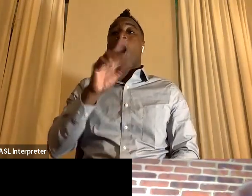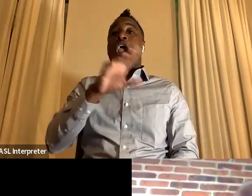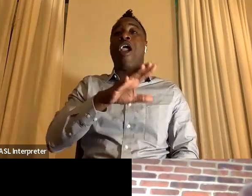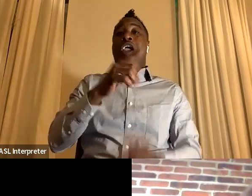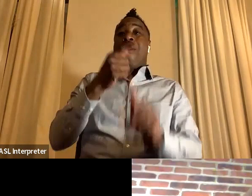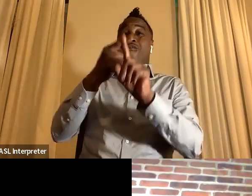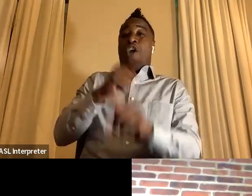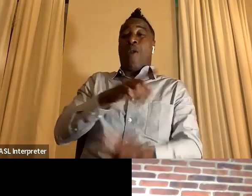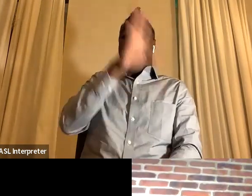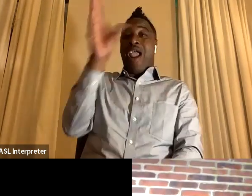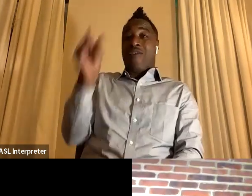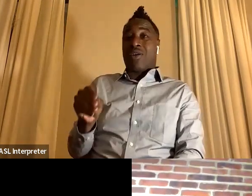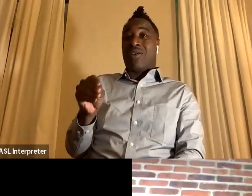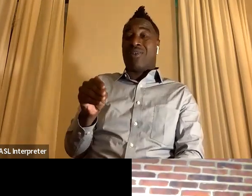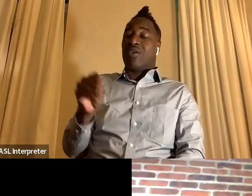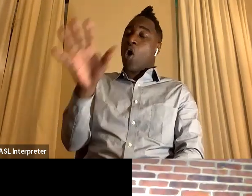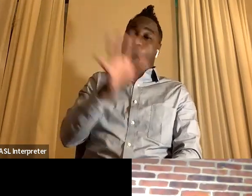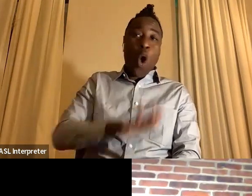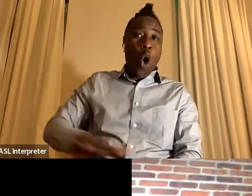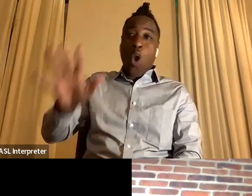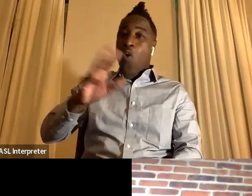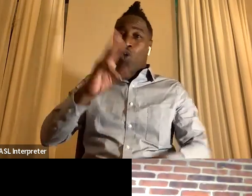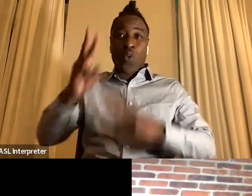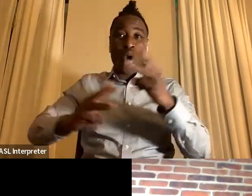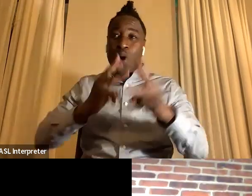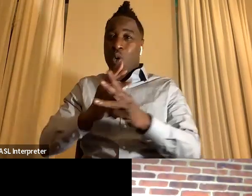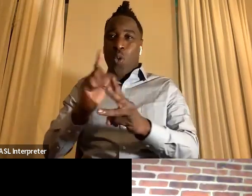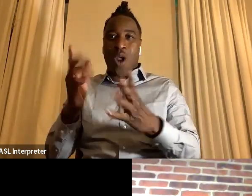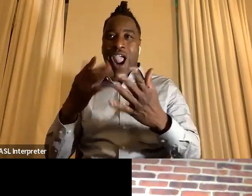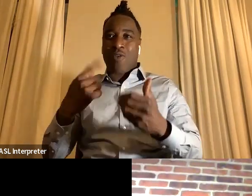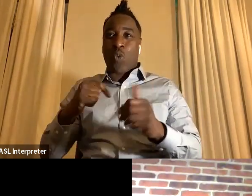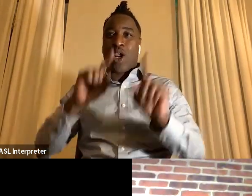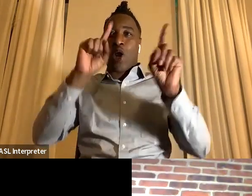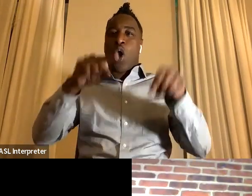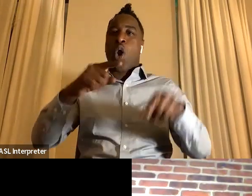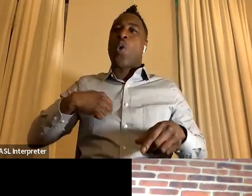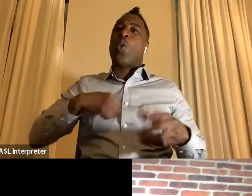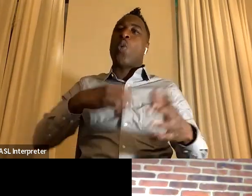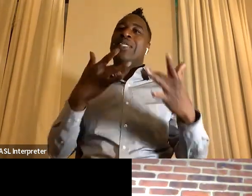are all over the globe. And wherever we go, we tend to add something to the mix.